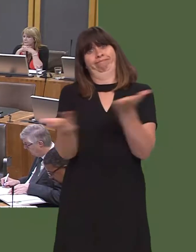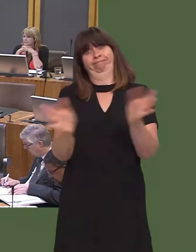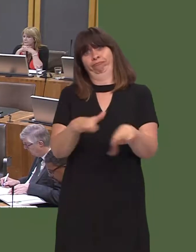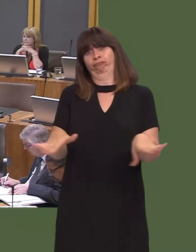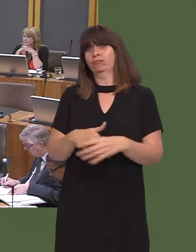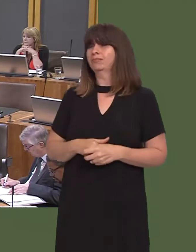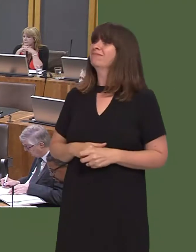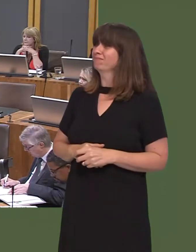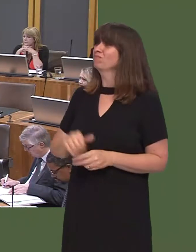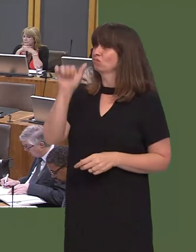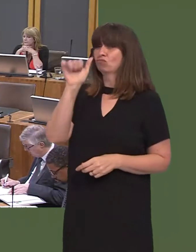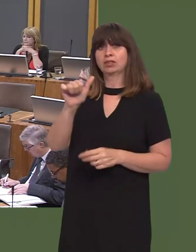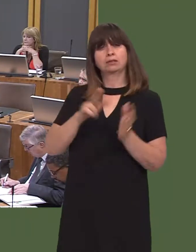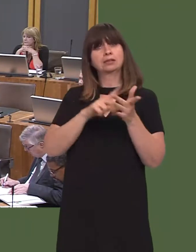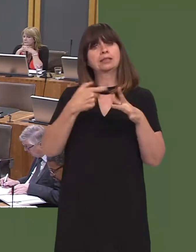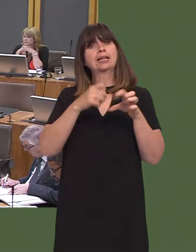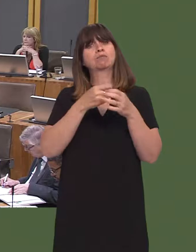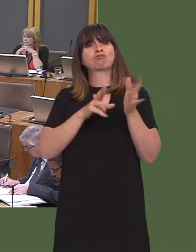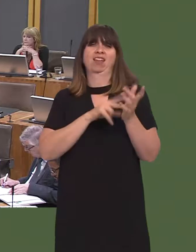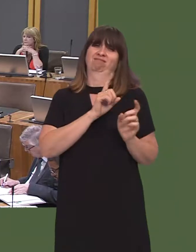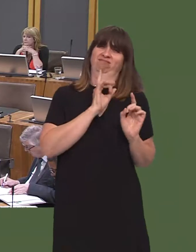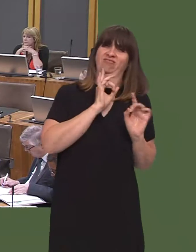Carwyn Jones: I think that analysis is absolutely right. Nick Brain has an established track